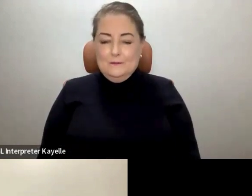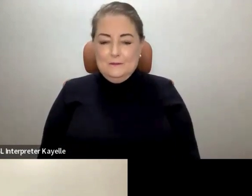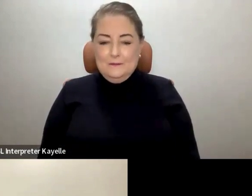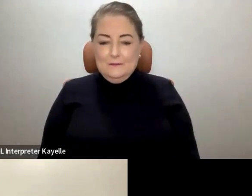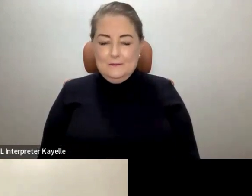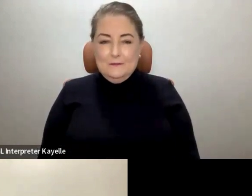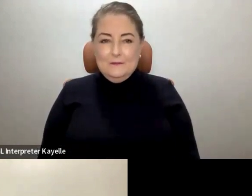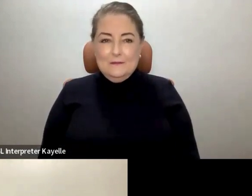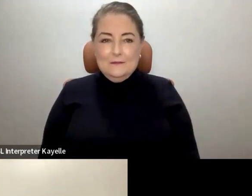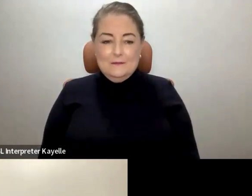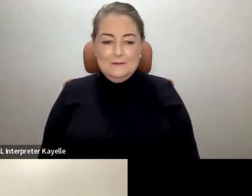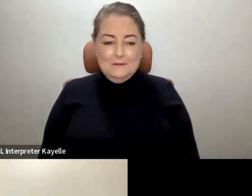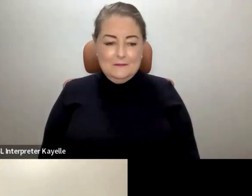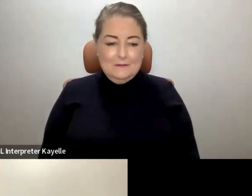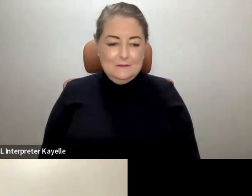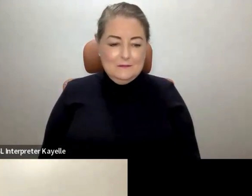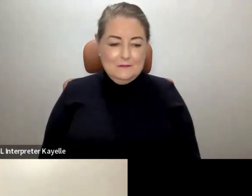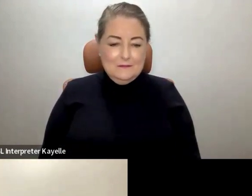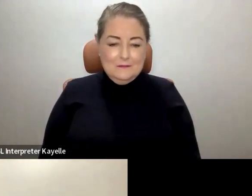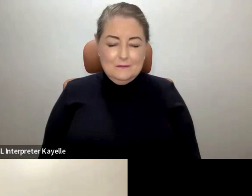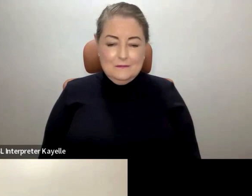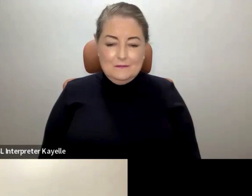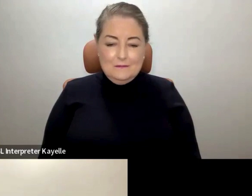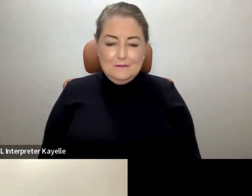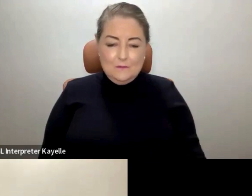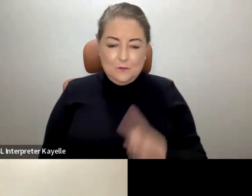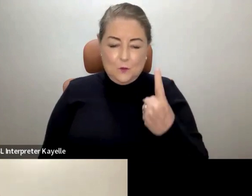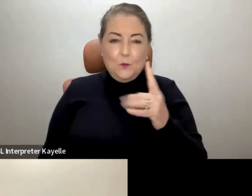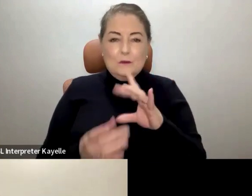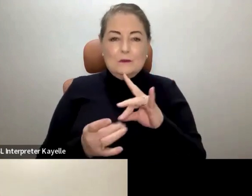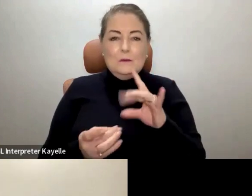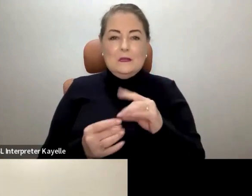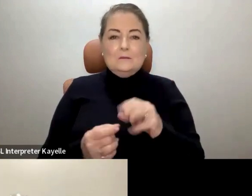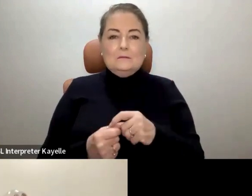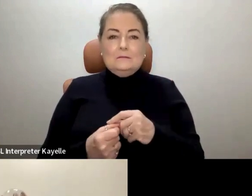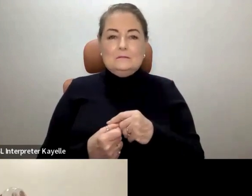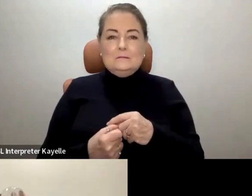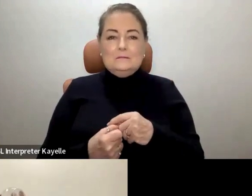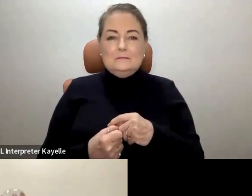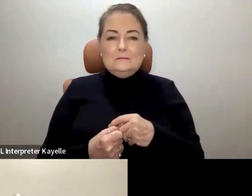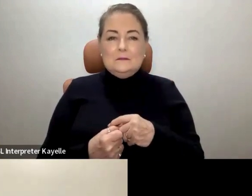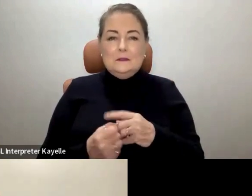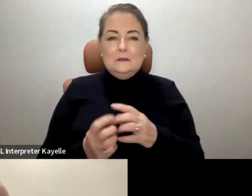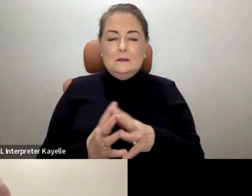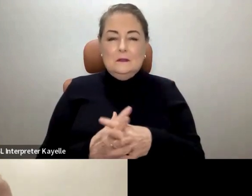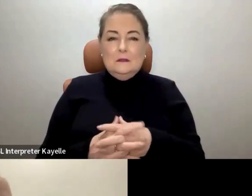I see a question. [Tania Kalaitzidis] We have one comment, yes. They're